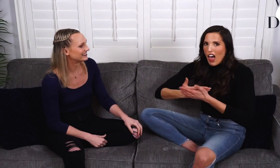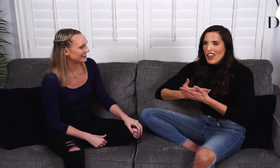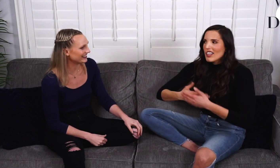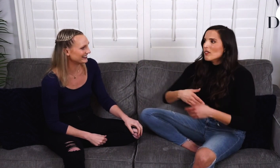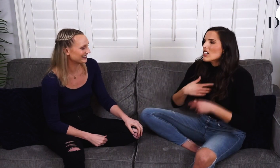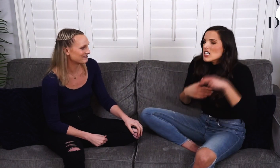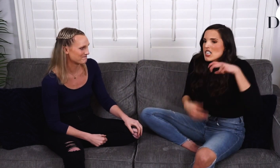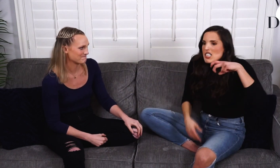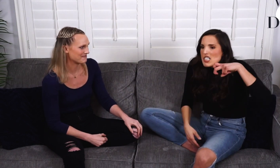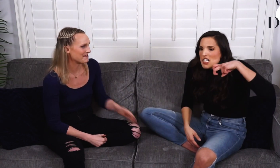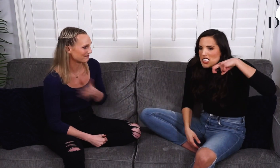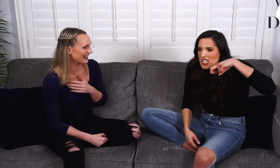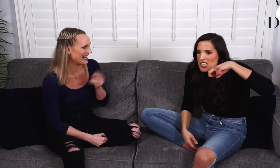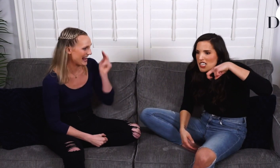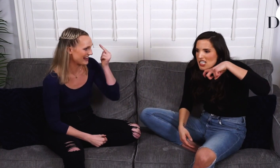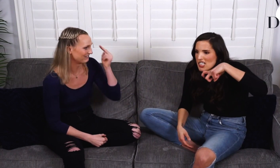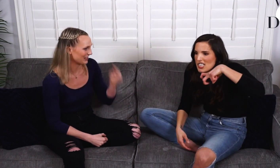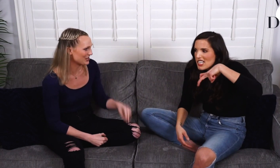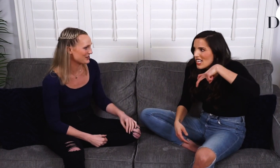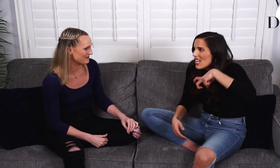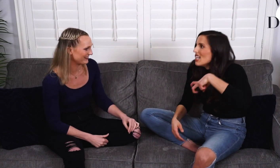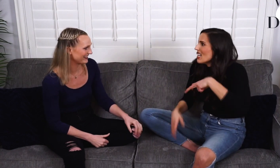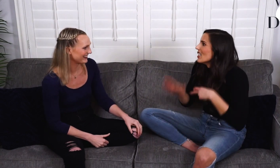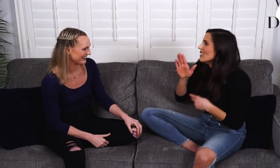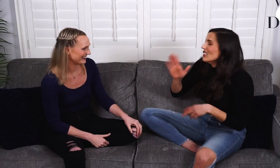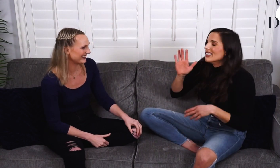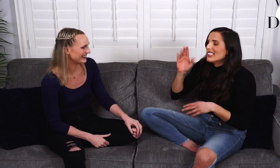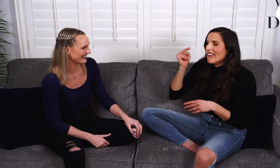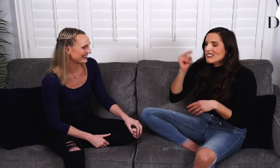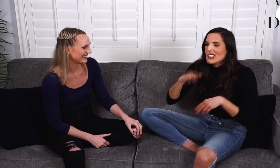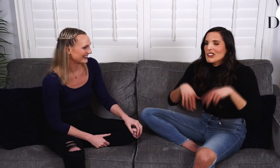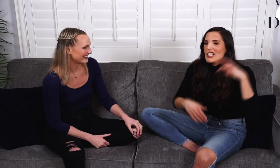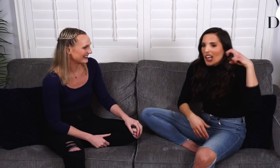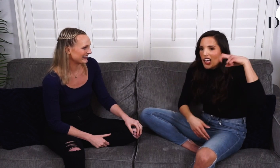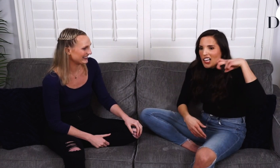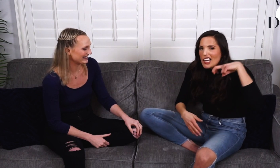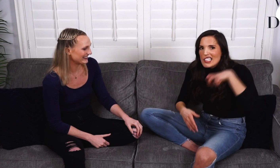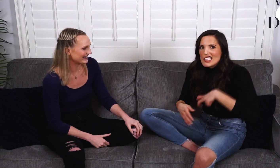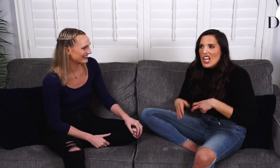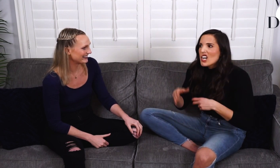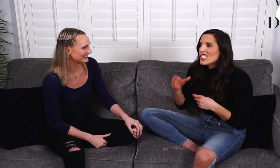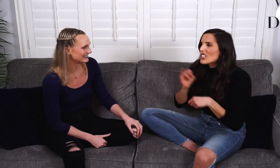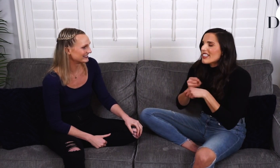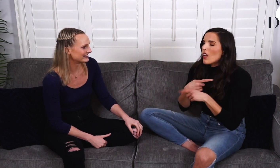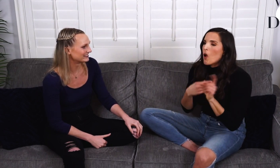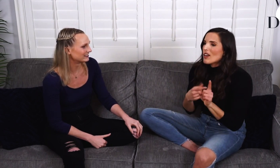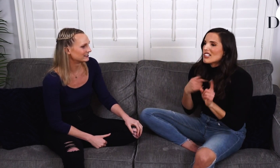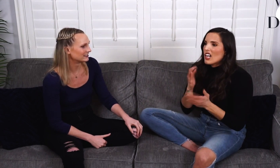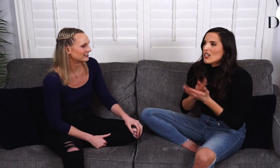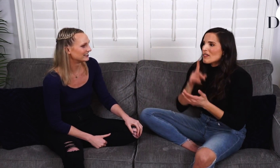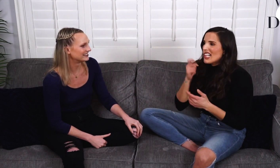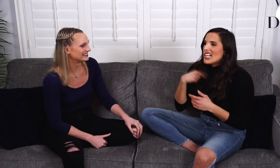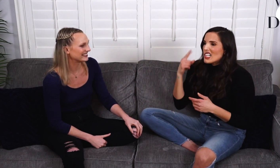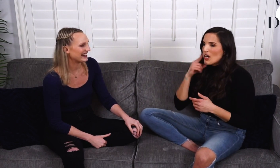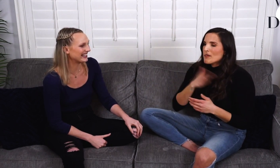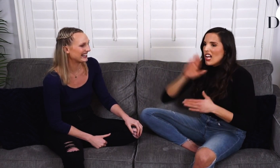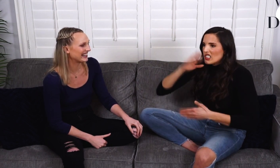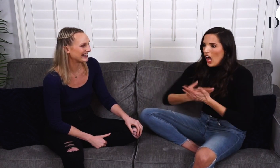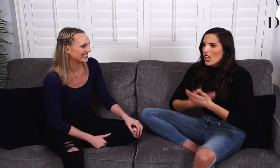son was creeping down the stairs... - My nephew. Yeah, your nephew, was creeping down the stairs and Jenny was like, “Hang on, I got to stop recording